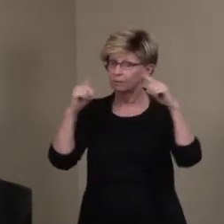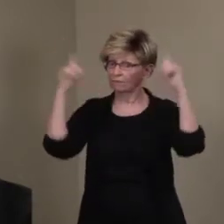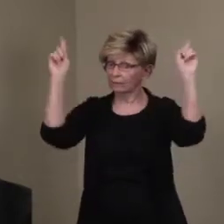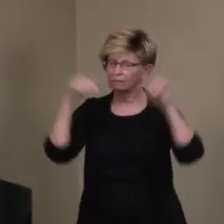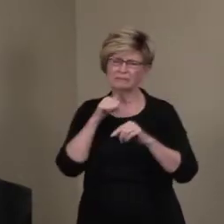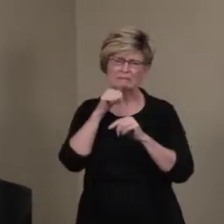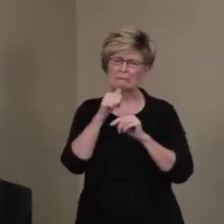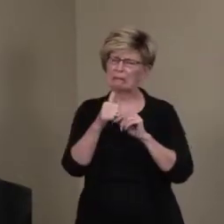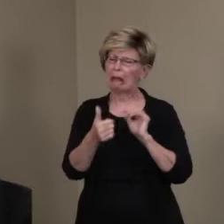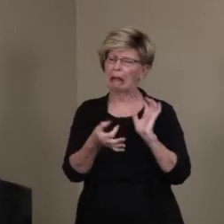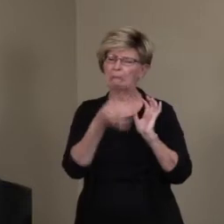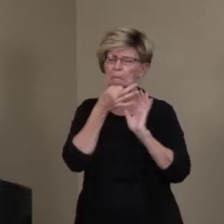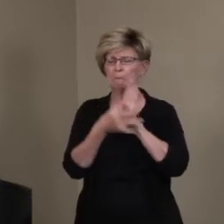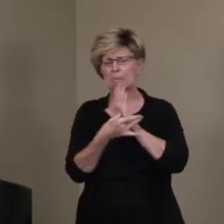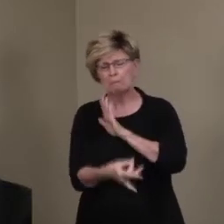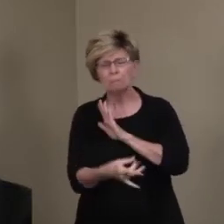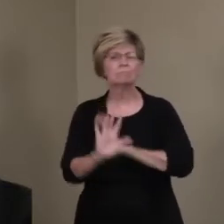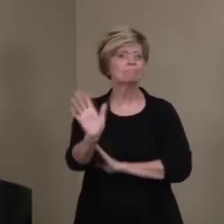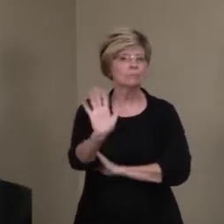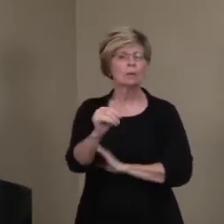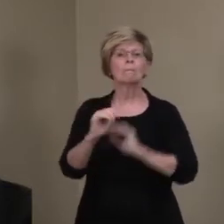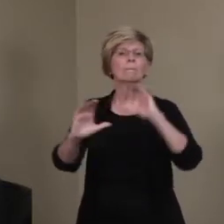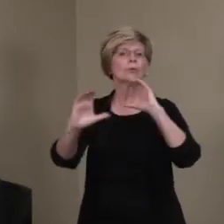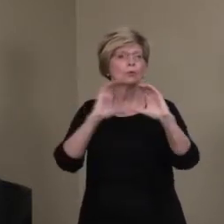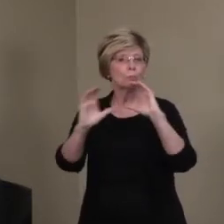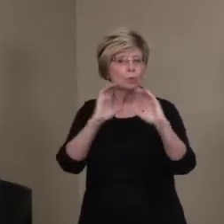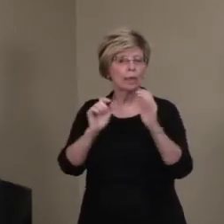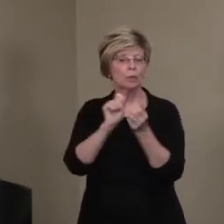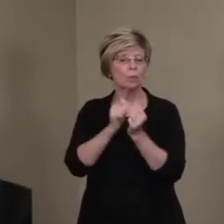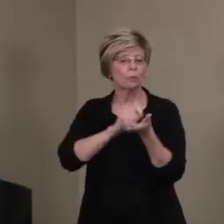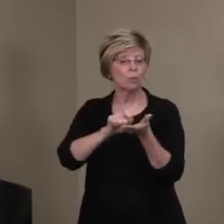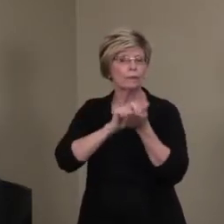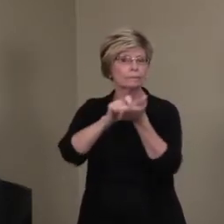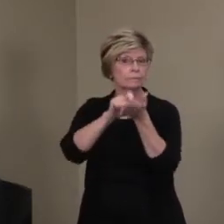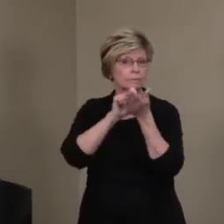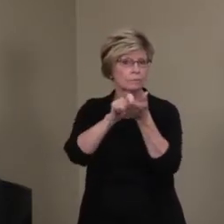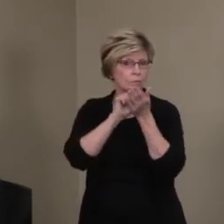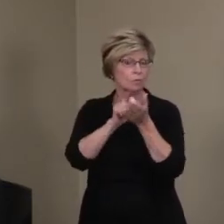need to write to communicate they don't have to write expertly but can they